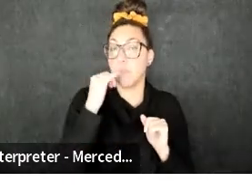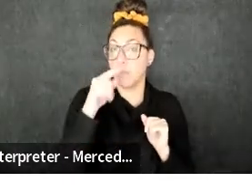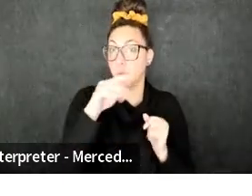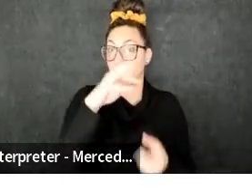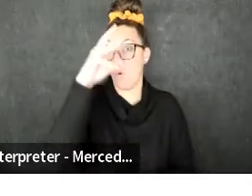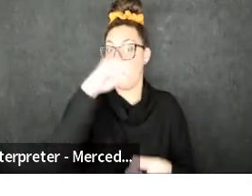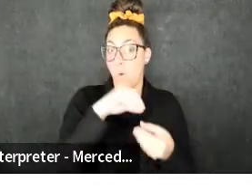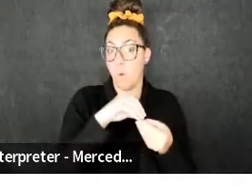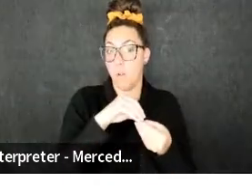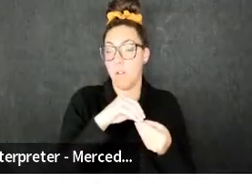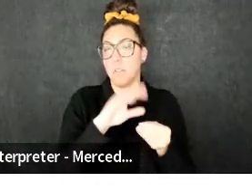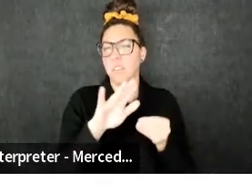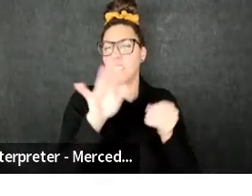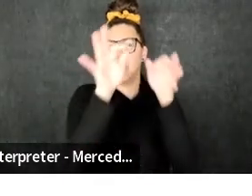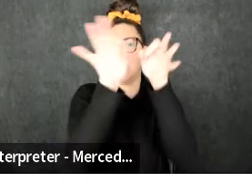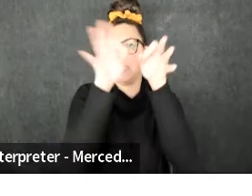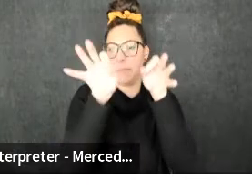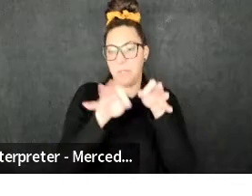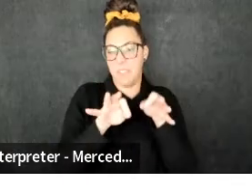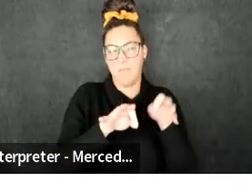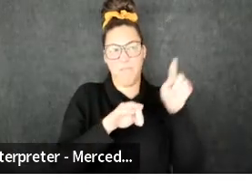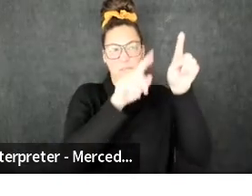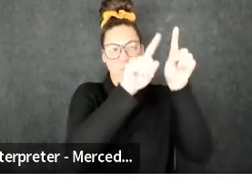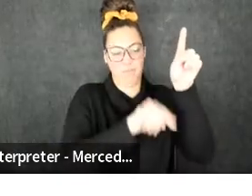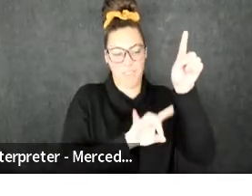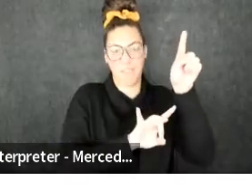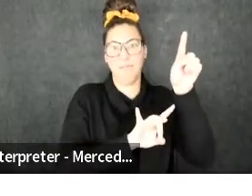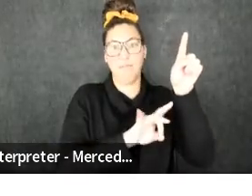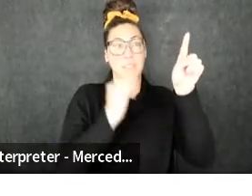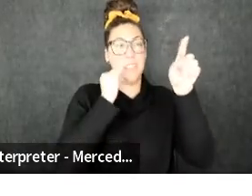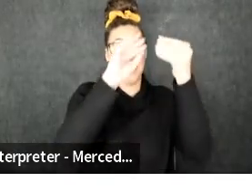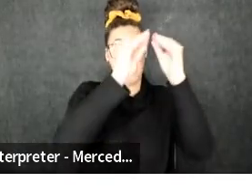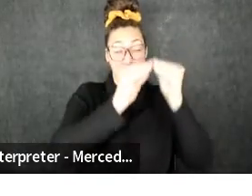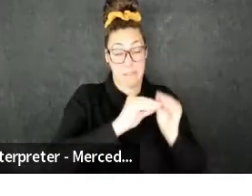statements so add up the numbers from one to eight, the numbers that you put it